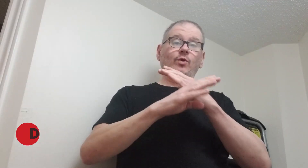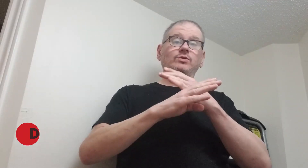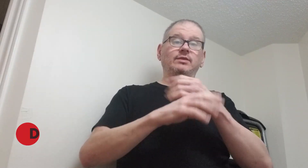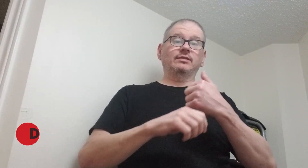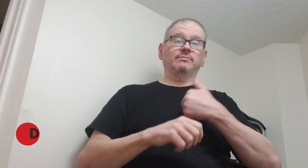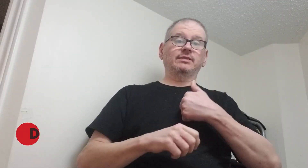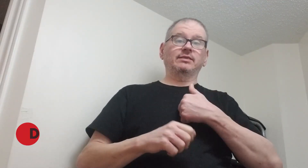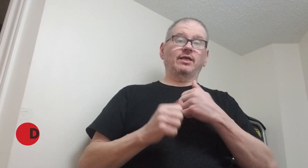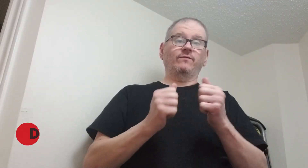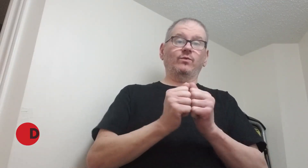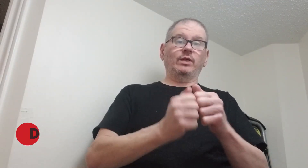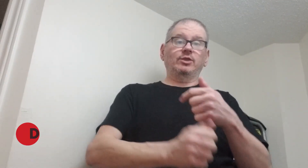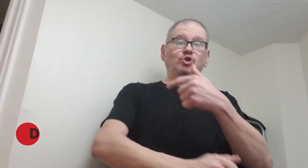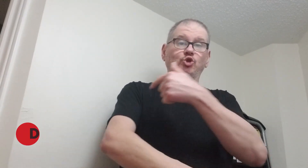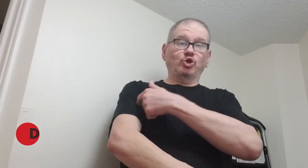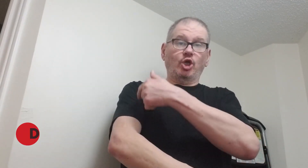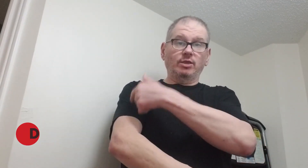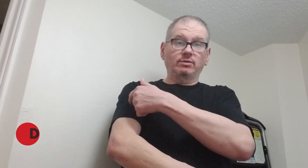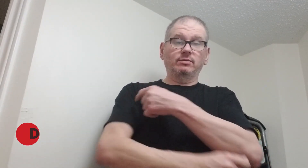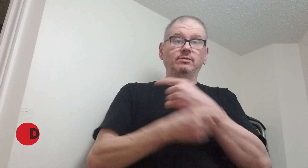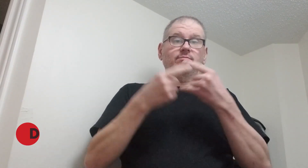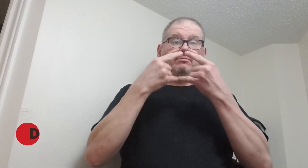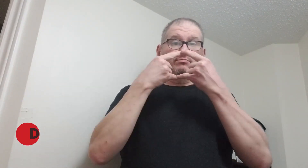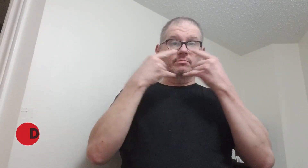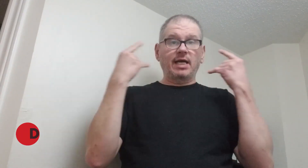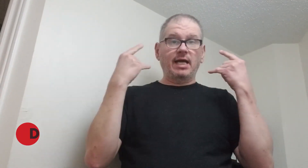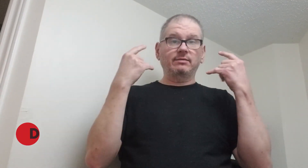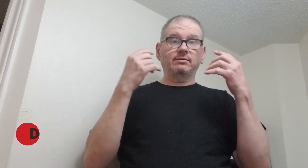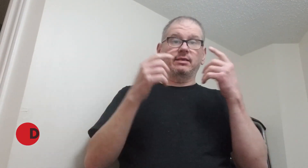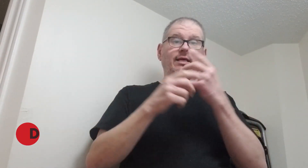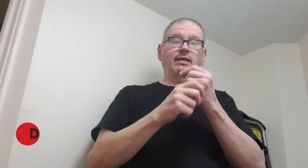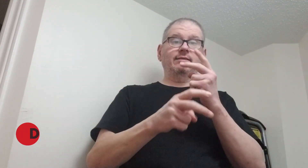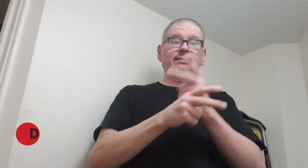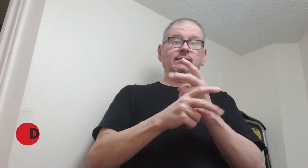I will protect myself with shots, masks, and keep my